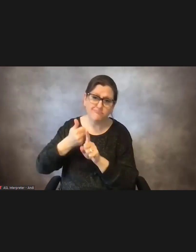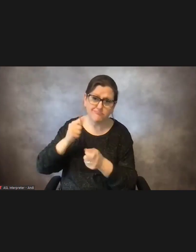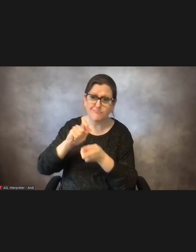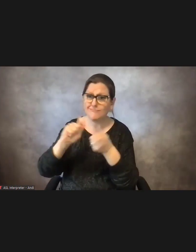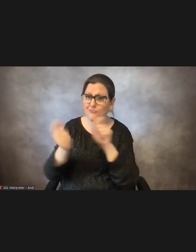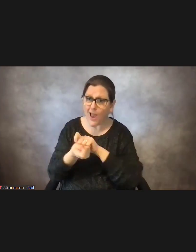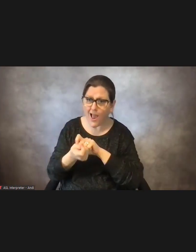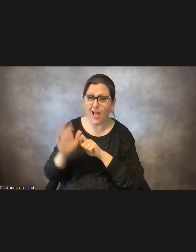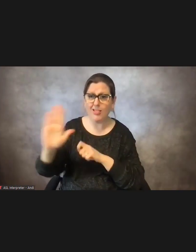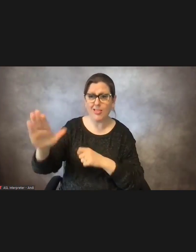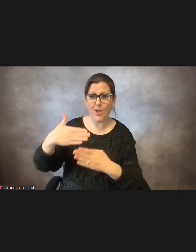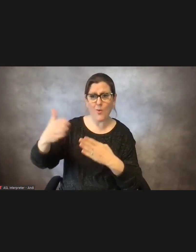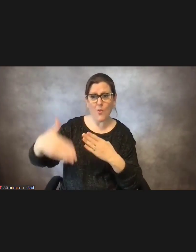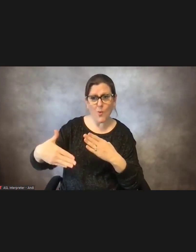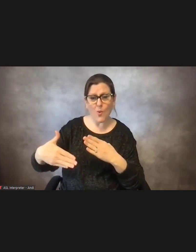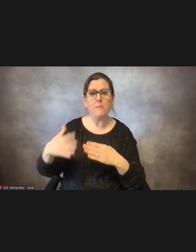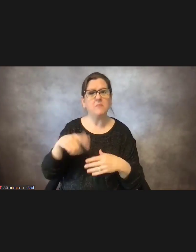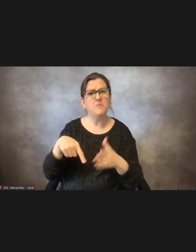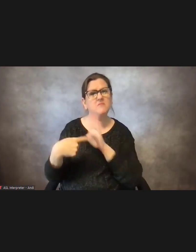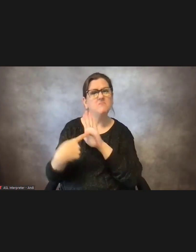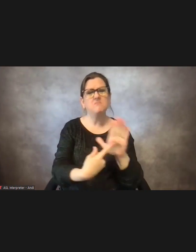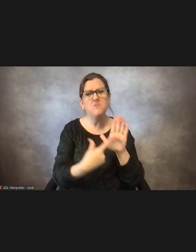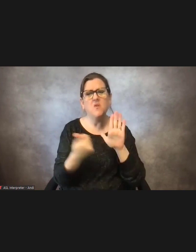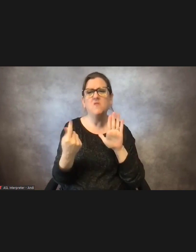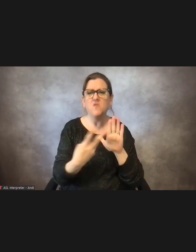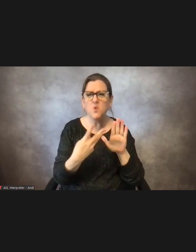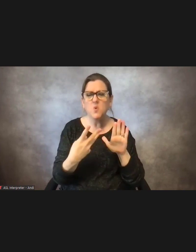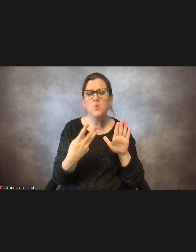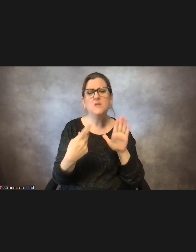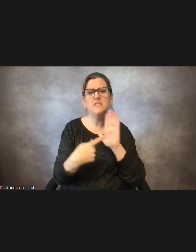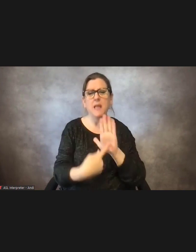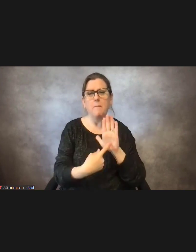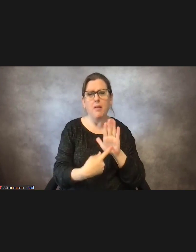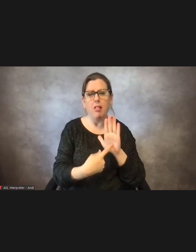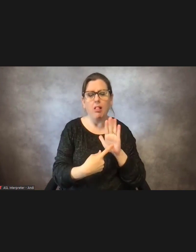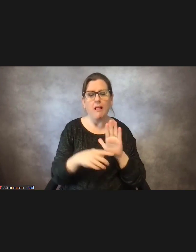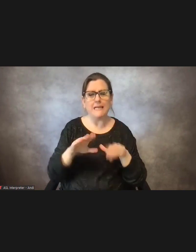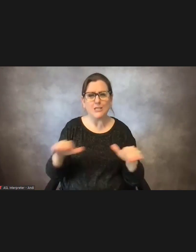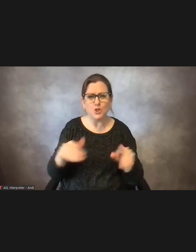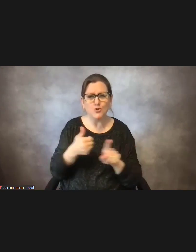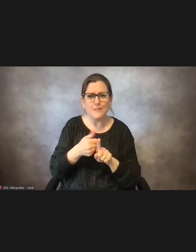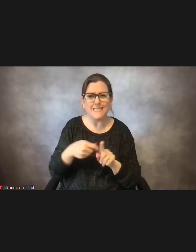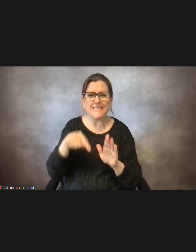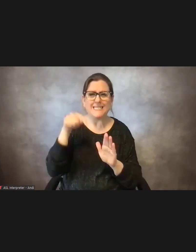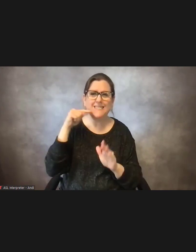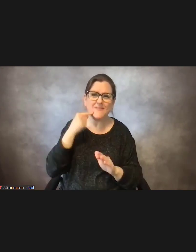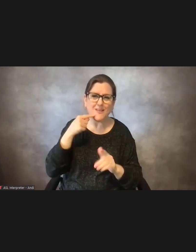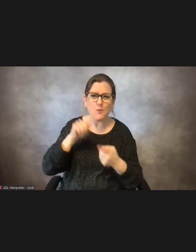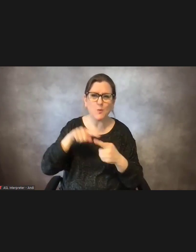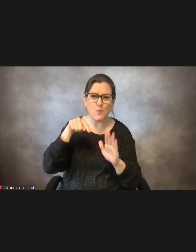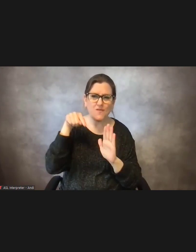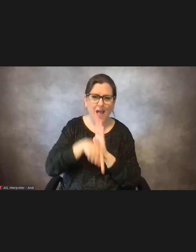So, let's take a look at several examples of children with severe to profound hearing loss, who have had the benefit of early